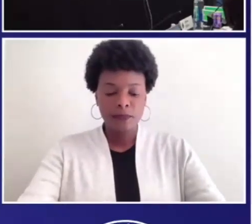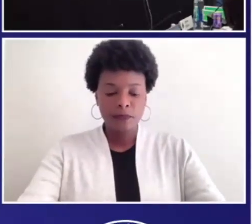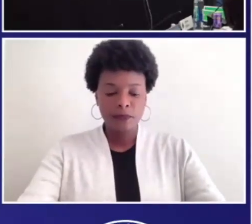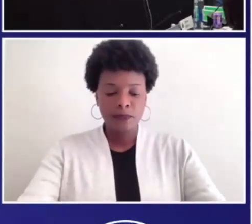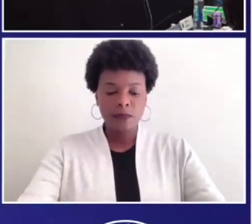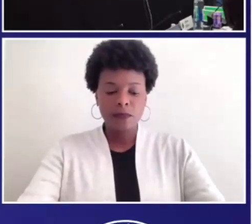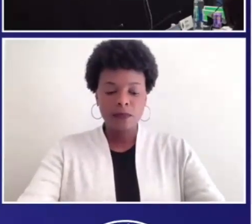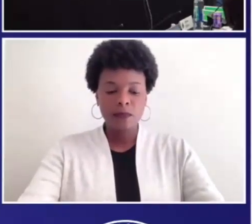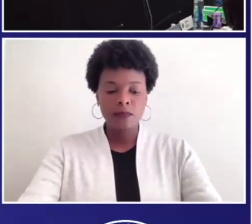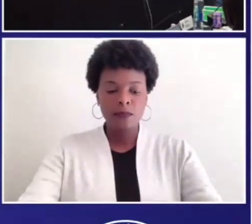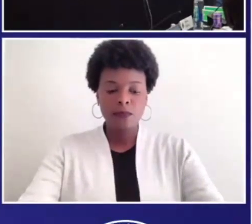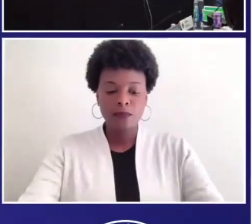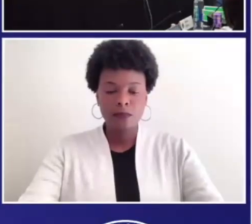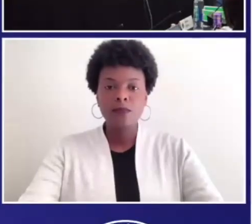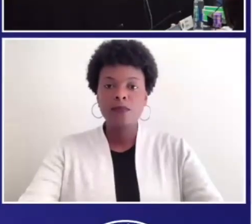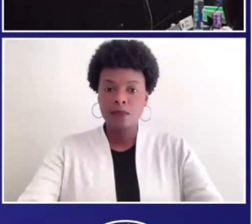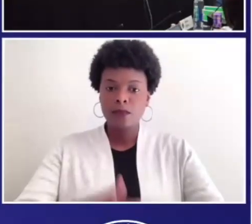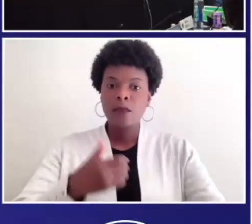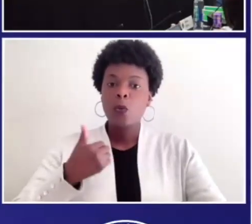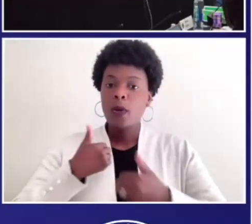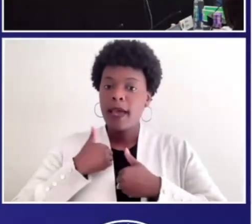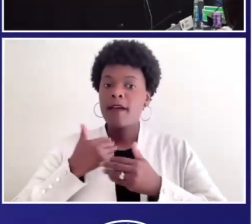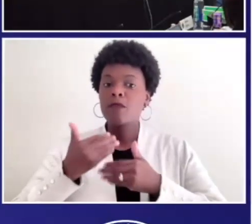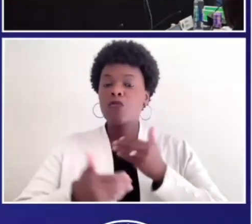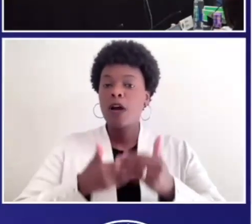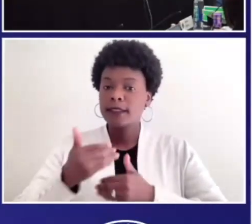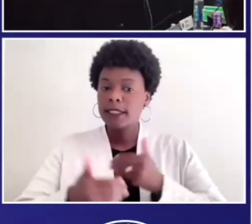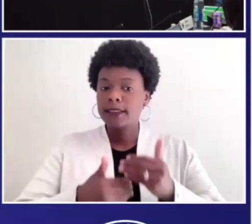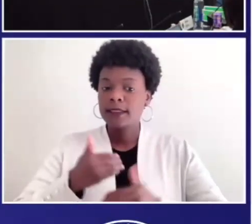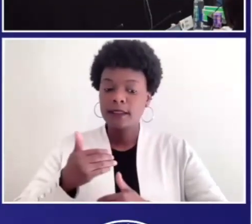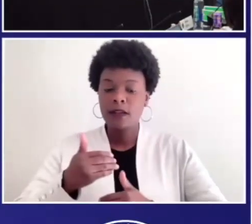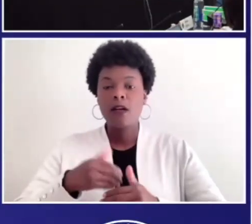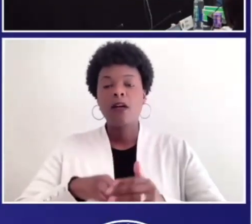We will -- we have processing forbearances and all of that infrastructure in place